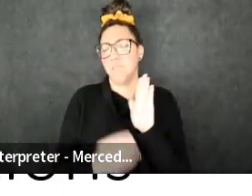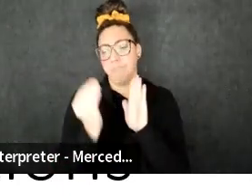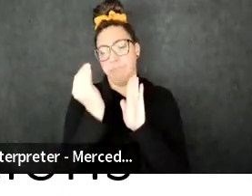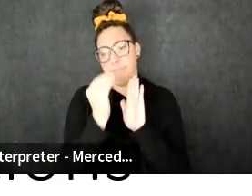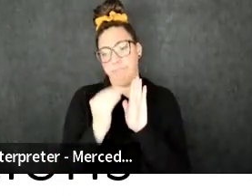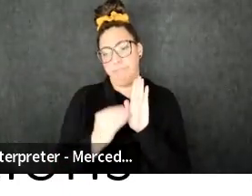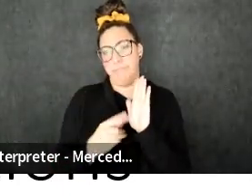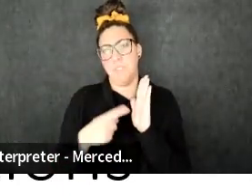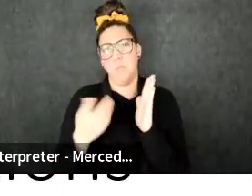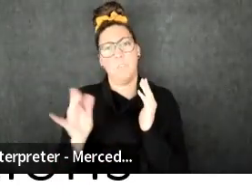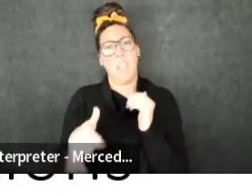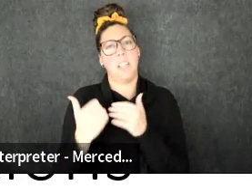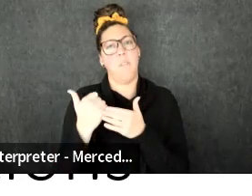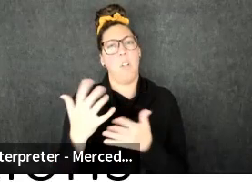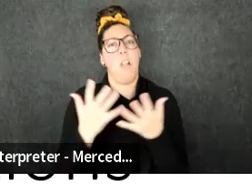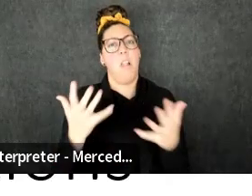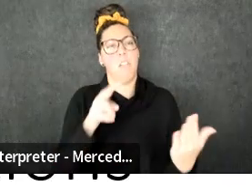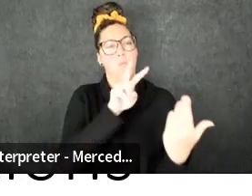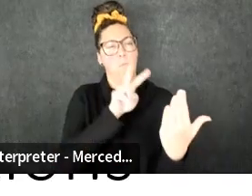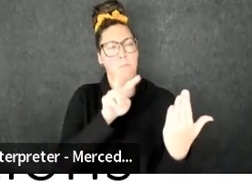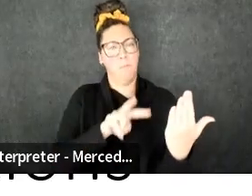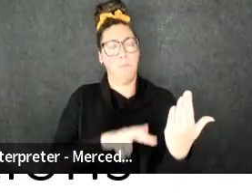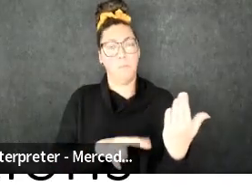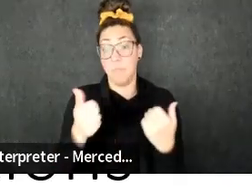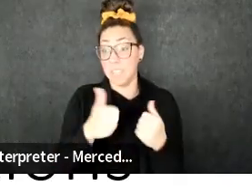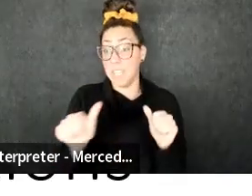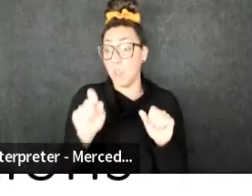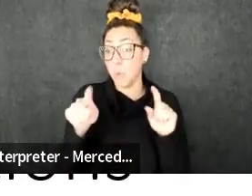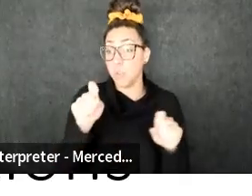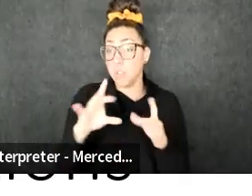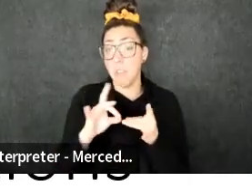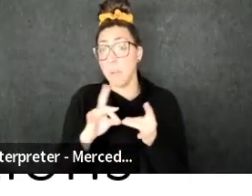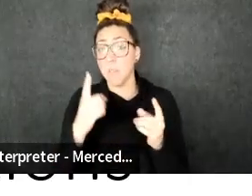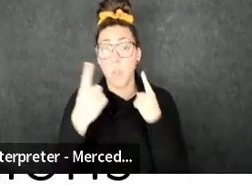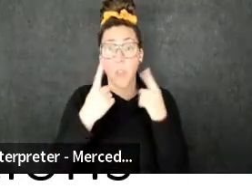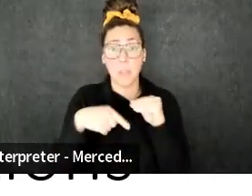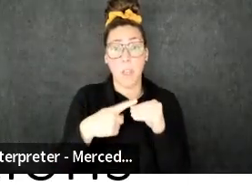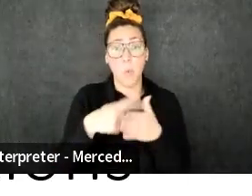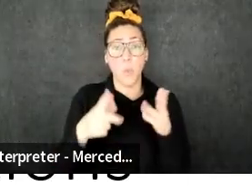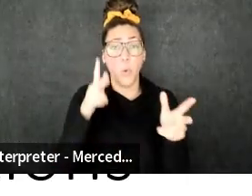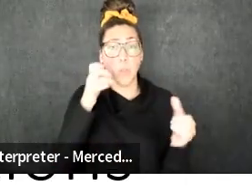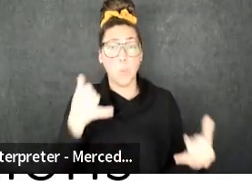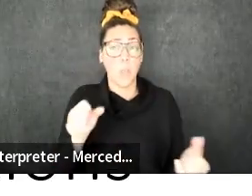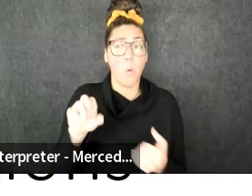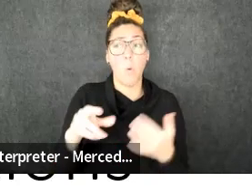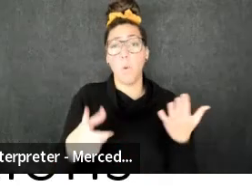Any other questions or comments or or thoughts about what you heard today or how you sort of thought about it?